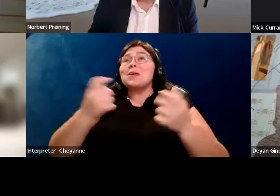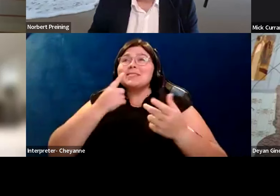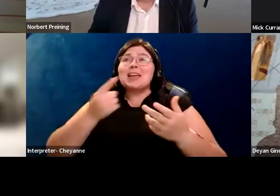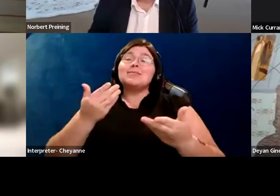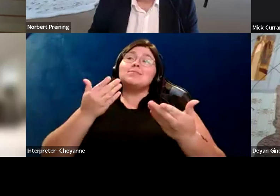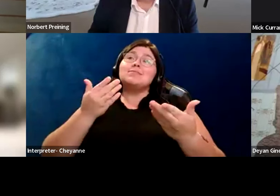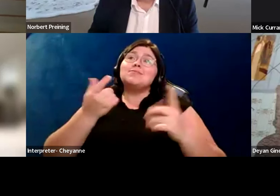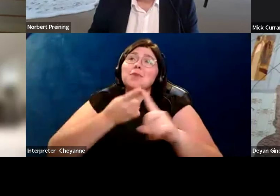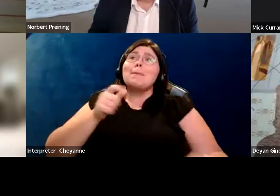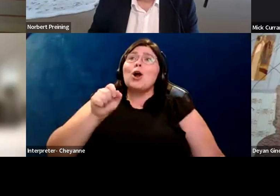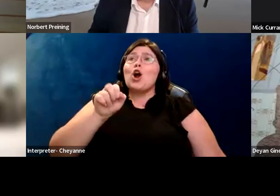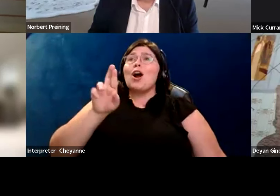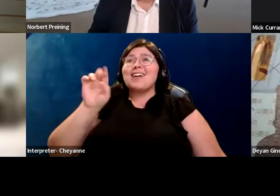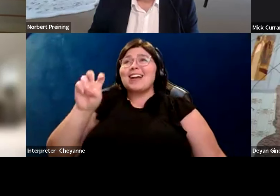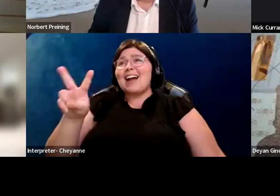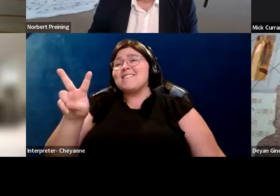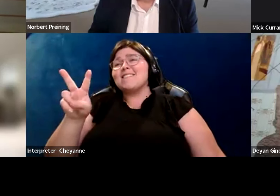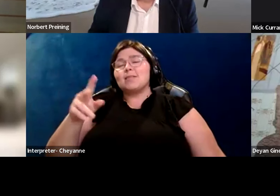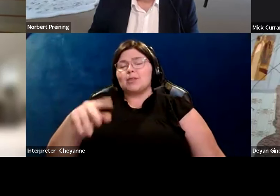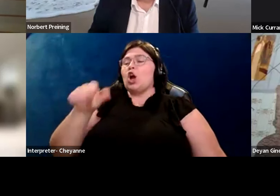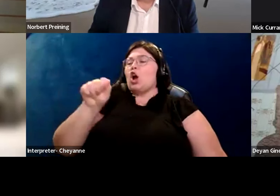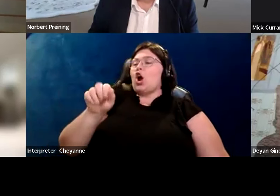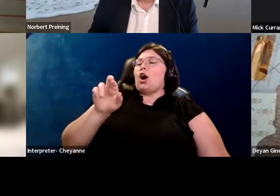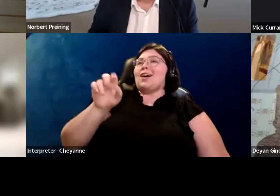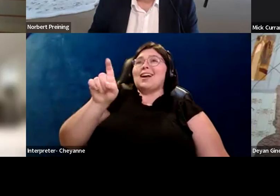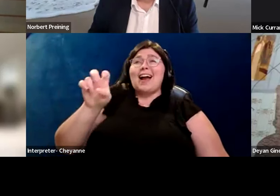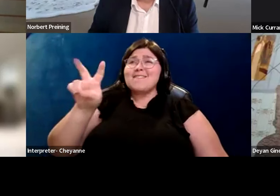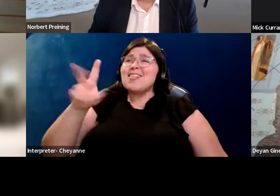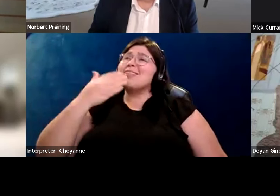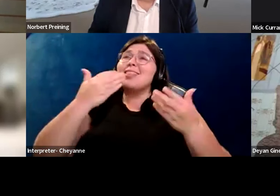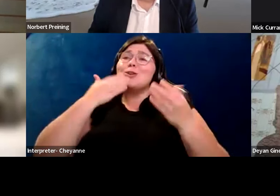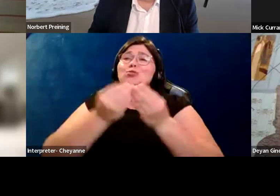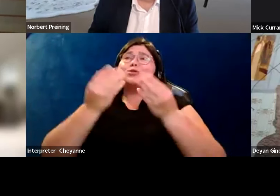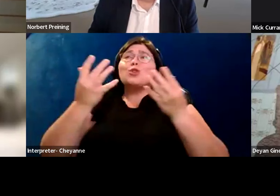thank you so, so, so much for everyone who participated in this panel, and the volunteers